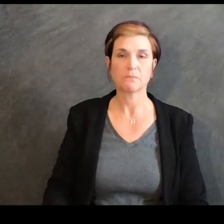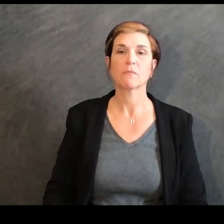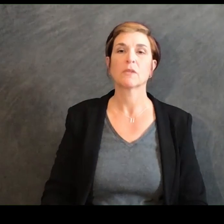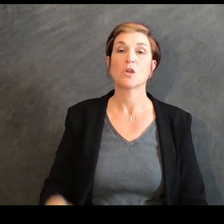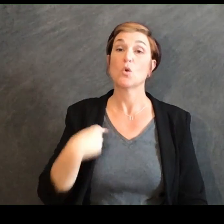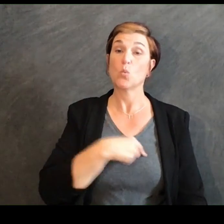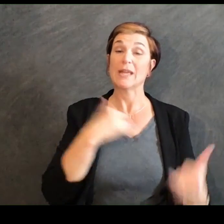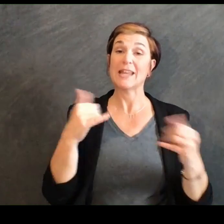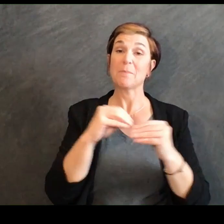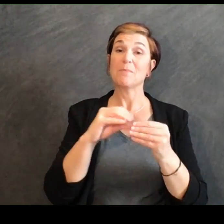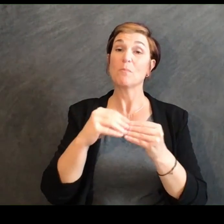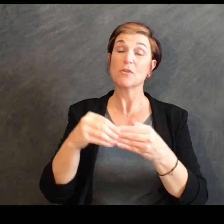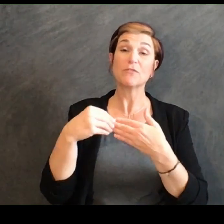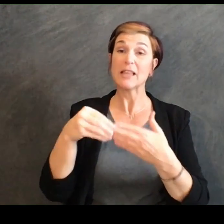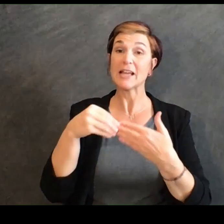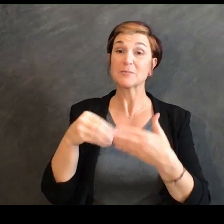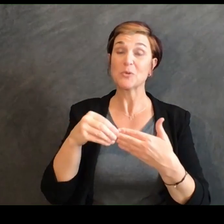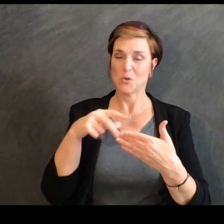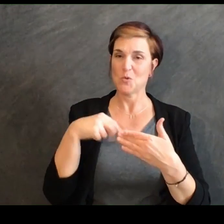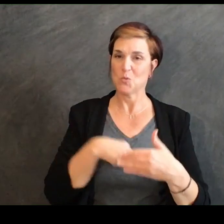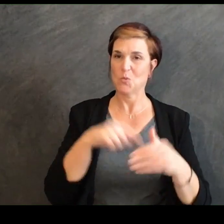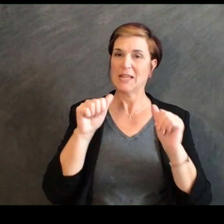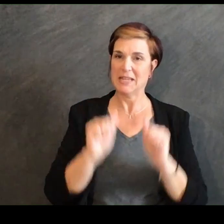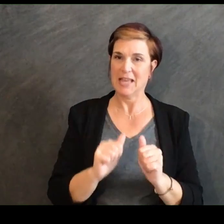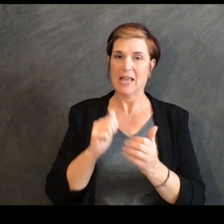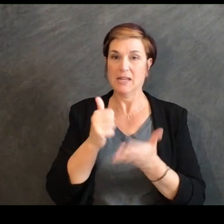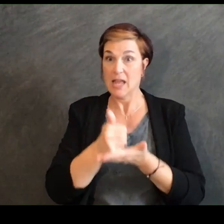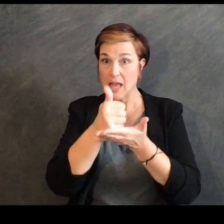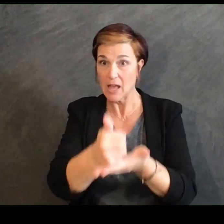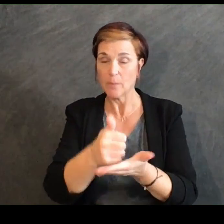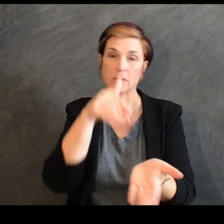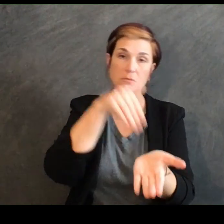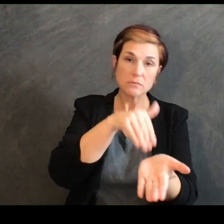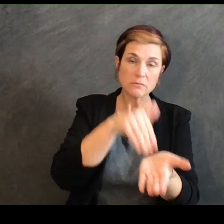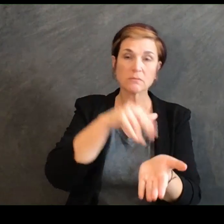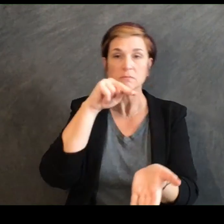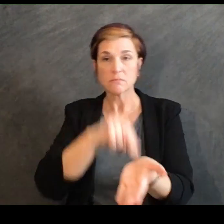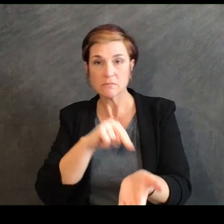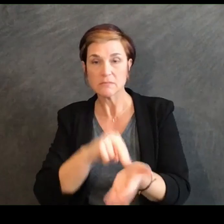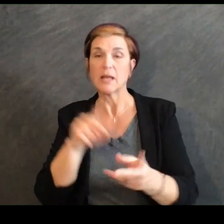god-sent to the providers clinicians and facilities on the frontlines of this